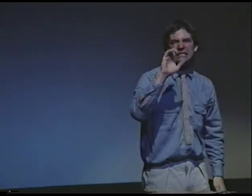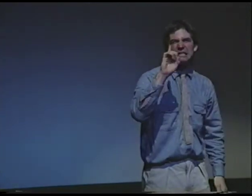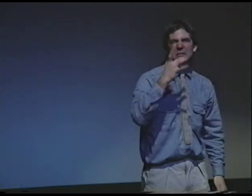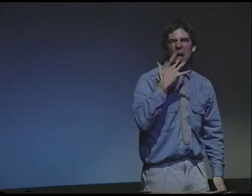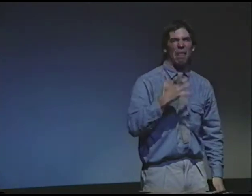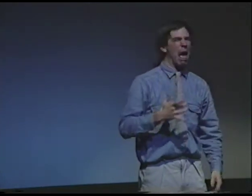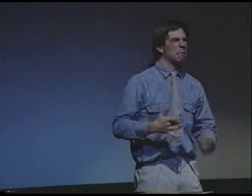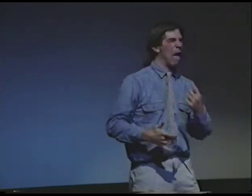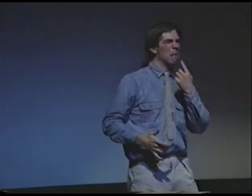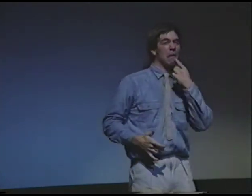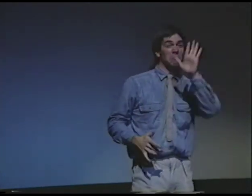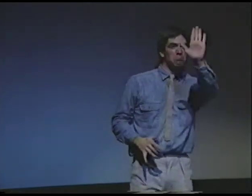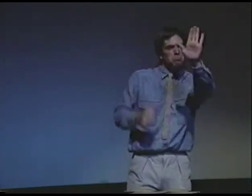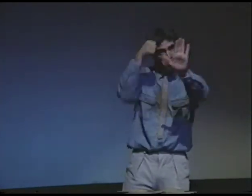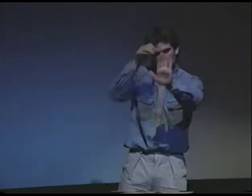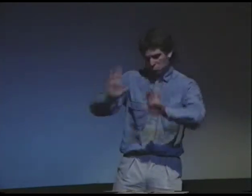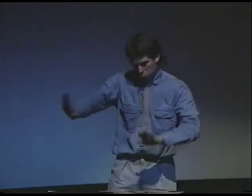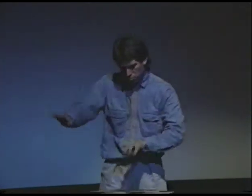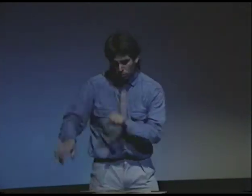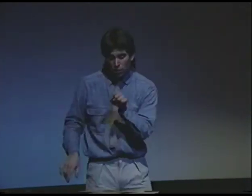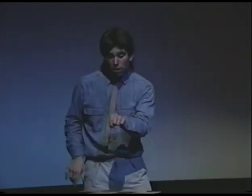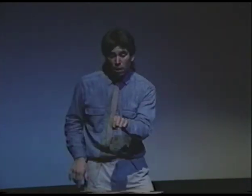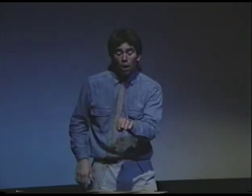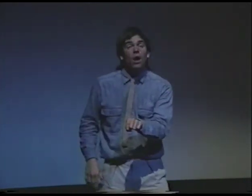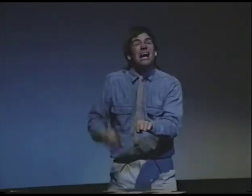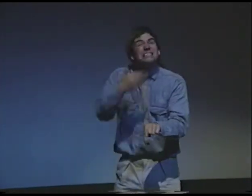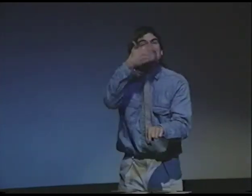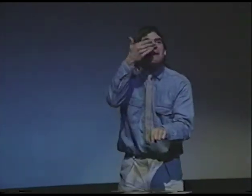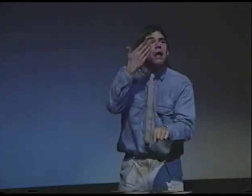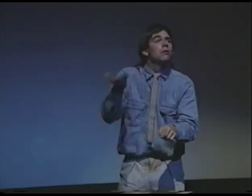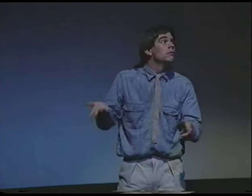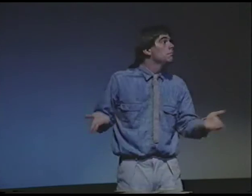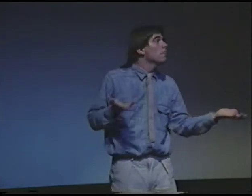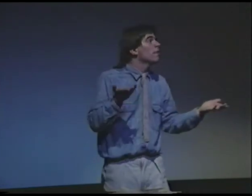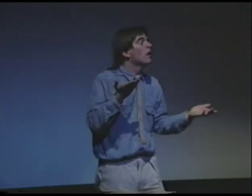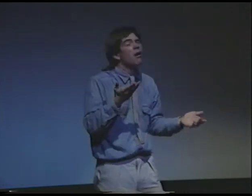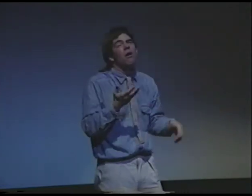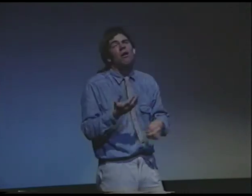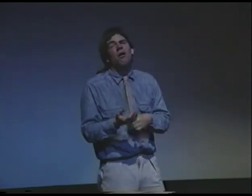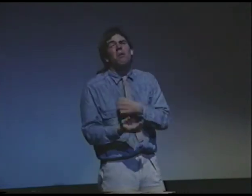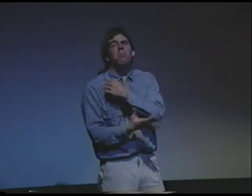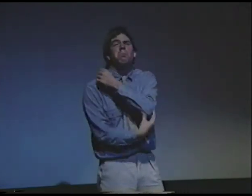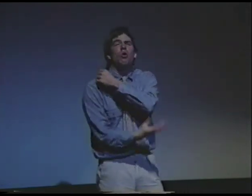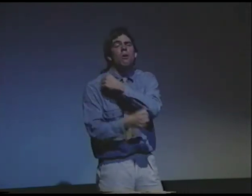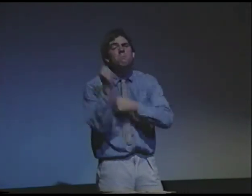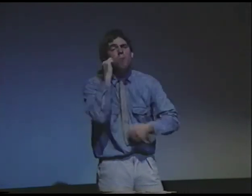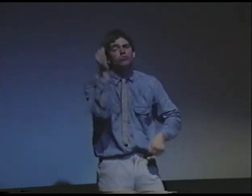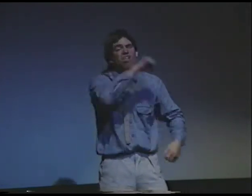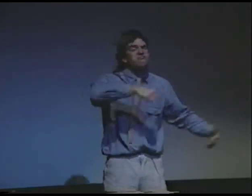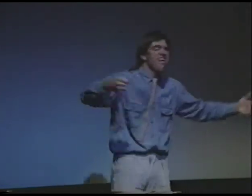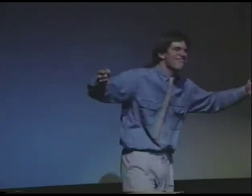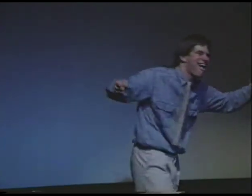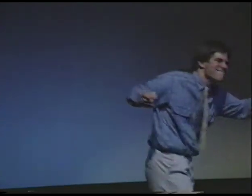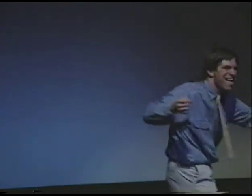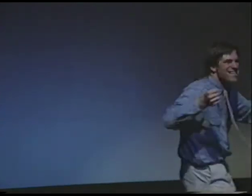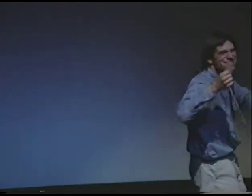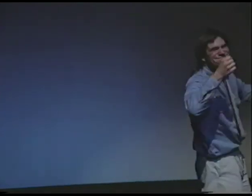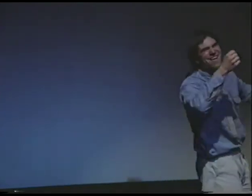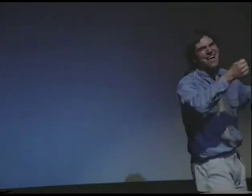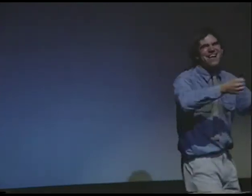And it's kind of an acidic taste in the air. And smell is maybe a poor bum on the street.